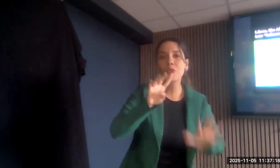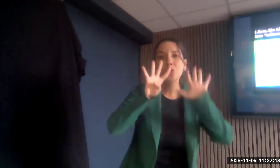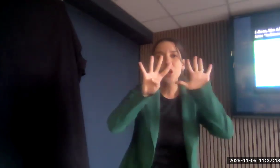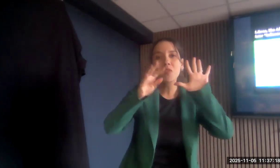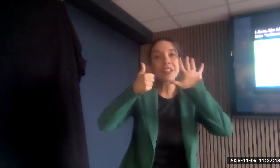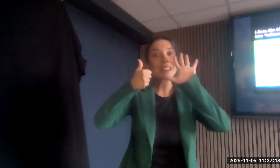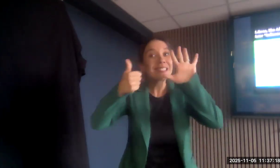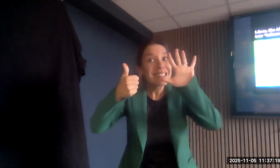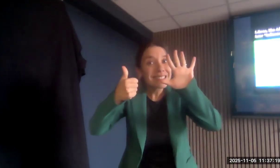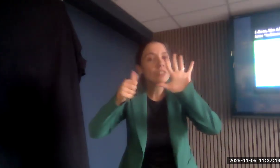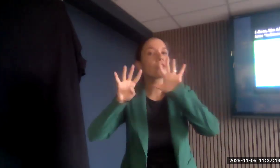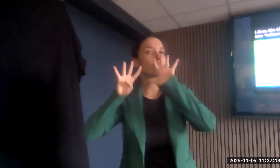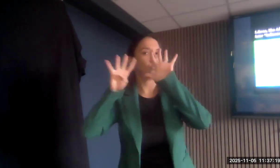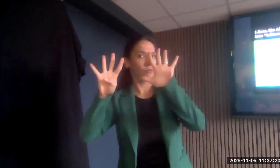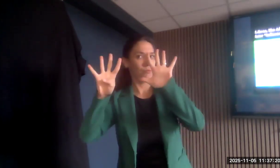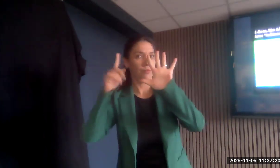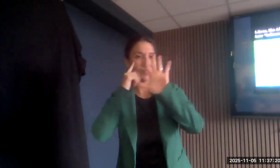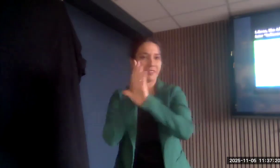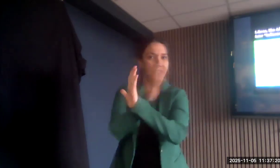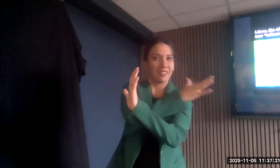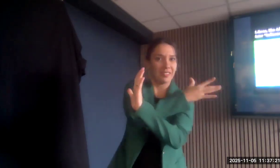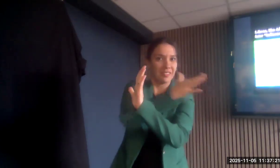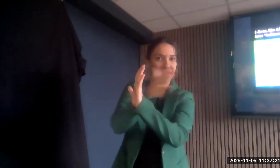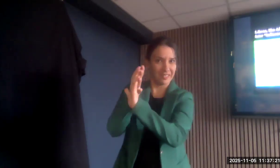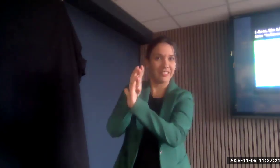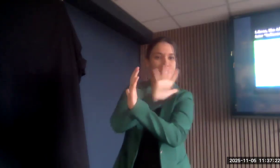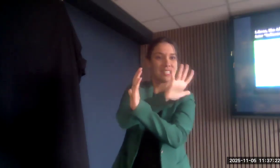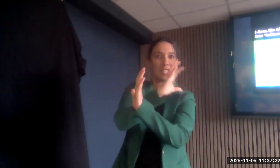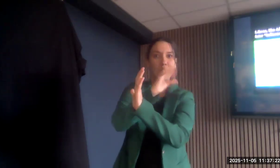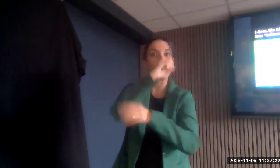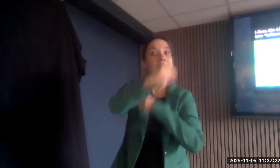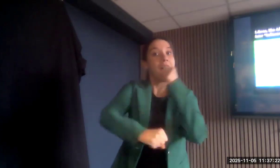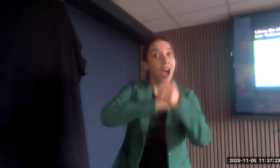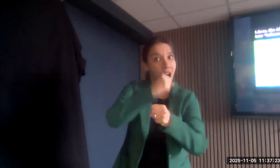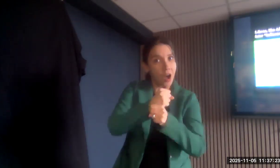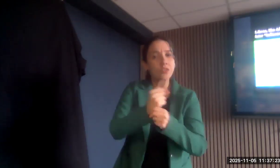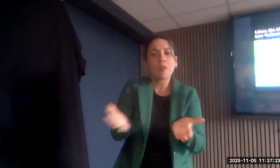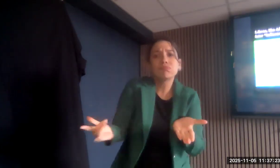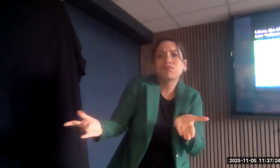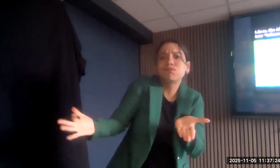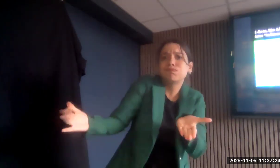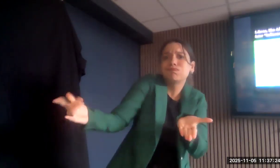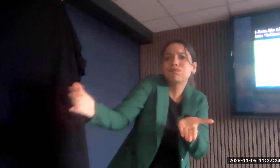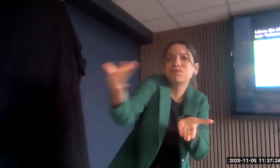creating this dictionary. Which was established in 1969.